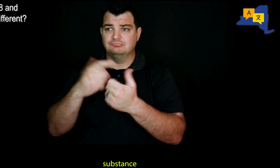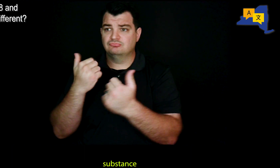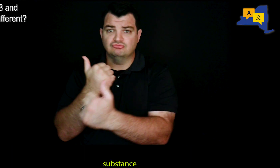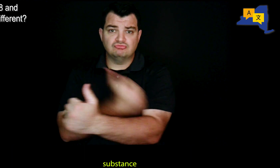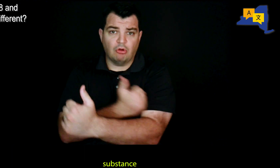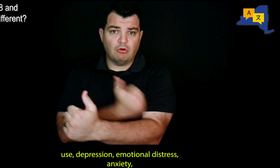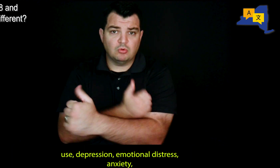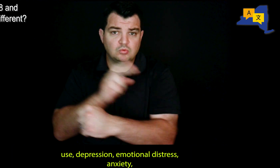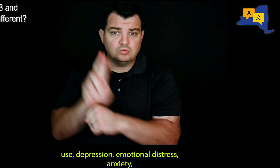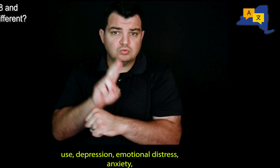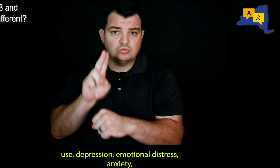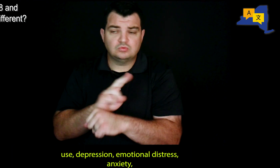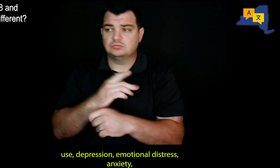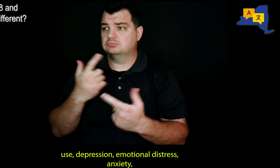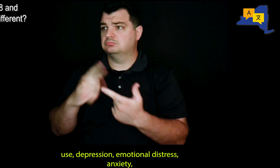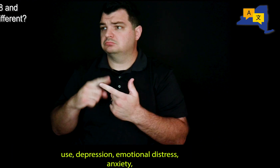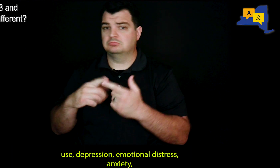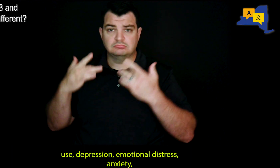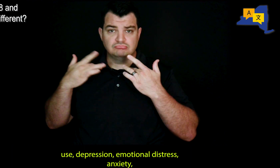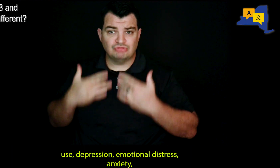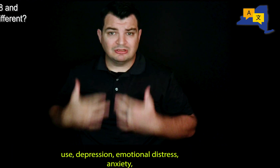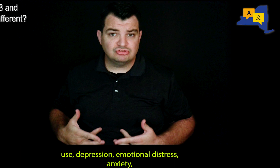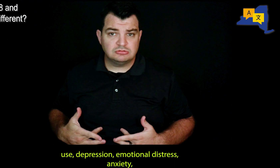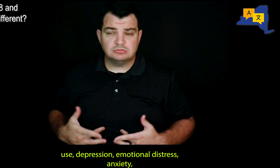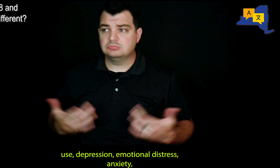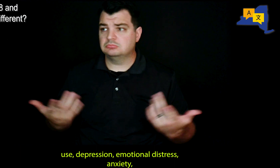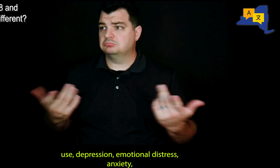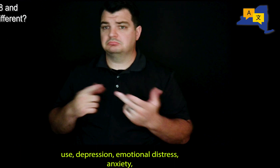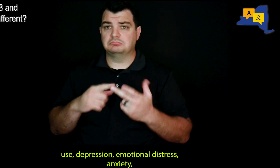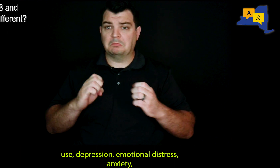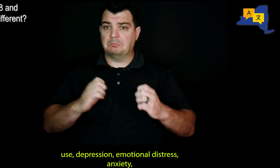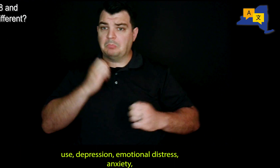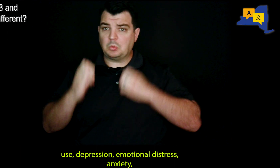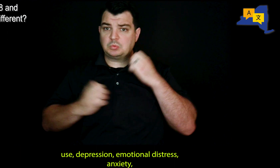substance use, depression, emotional distress, anxiety,